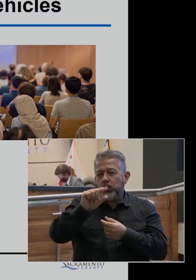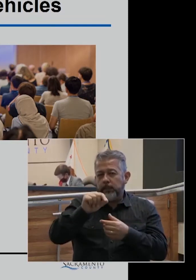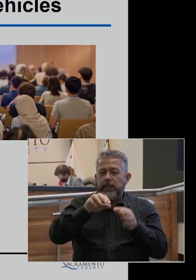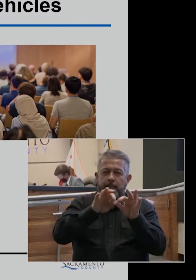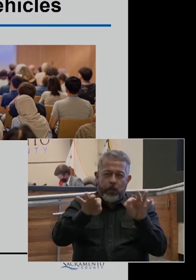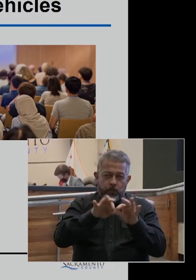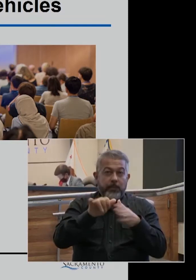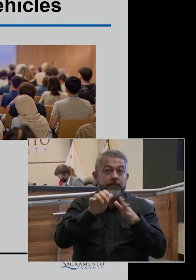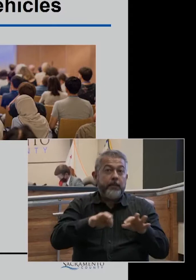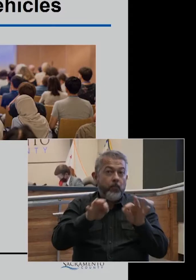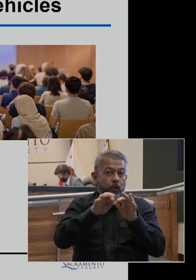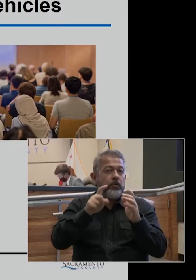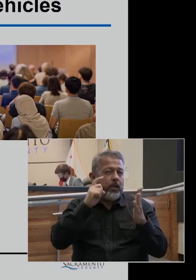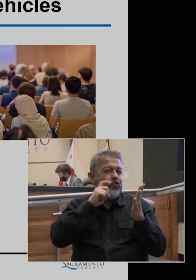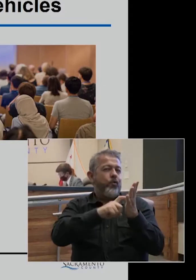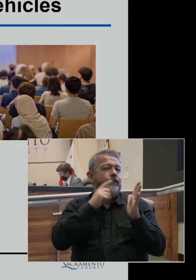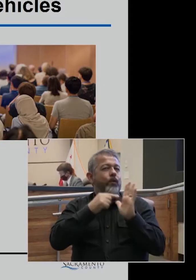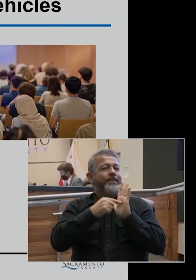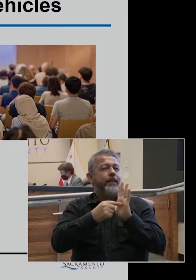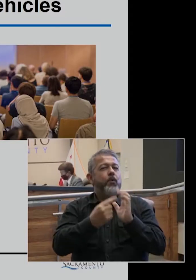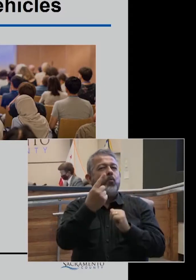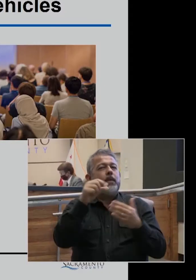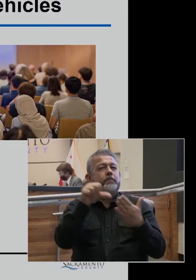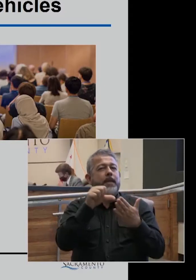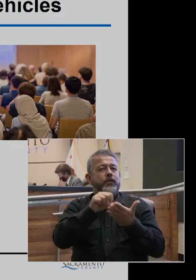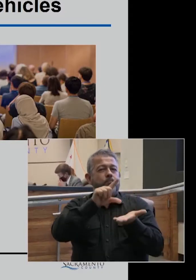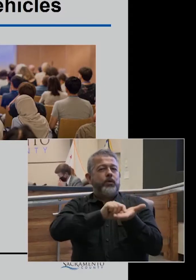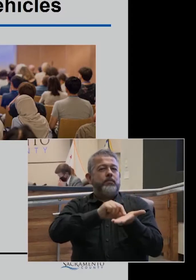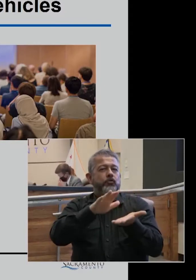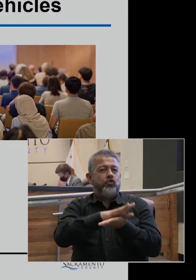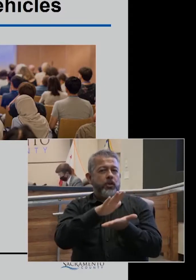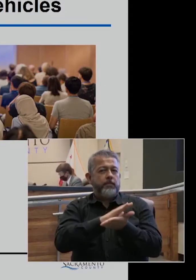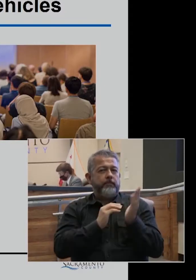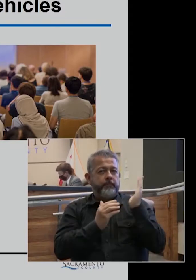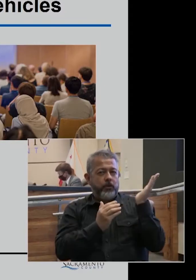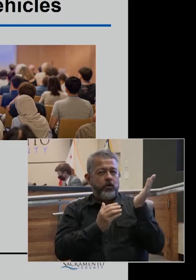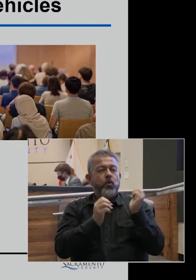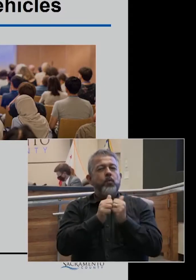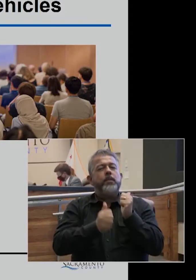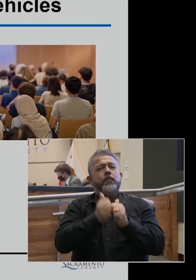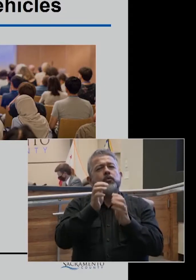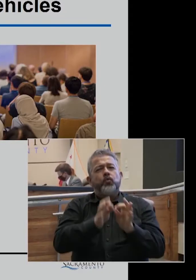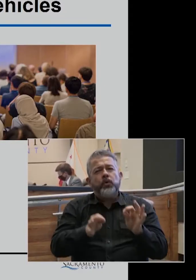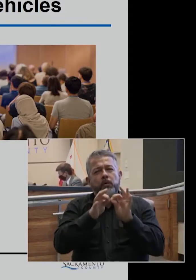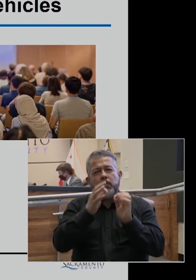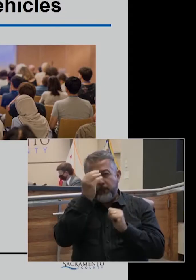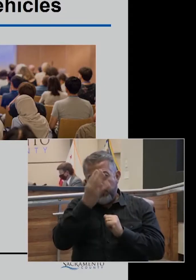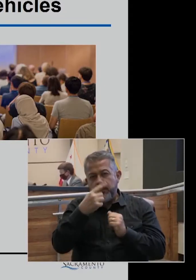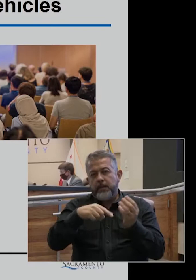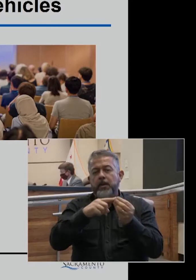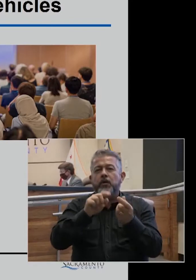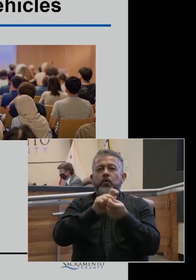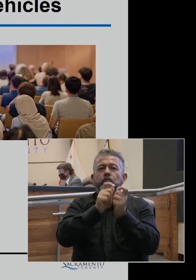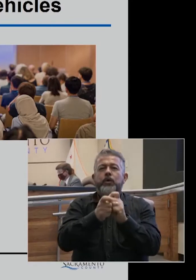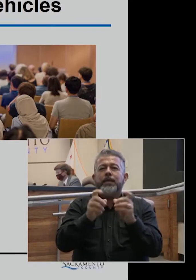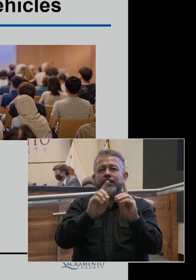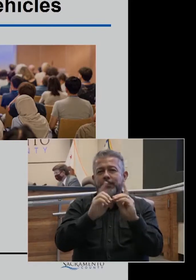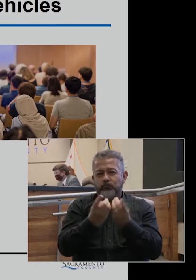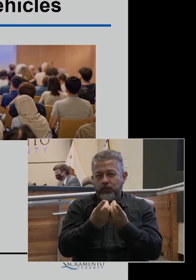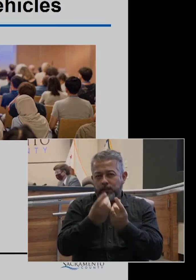IMPORTANT FOR TRANSLATIONS. AND YOU CAN SEE HERE A ONE PAGE